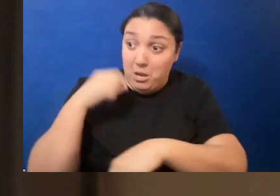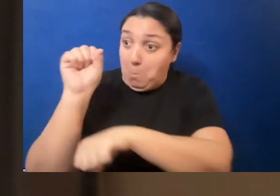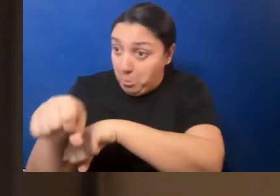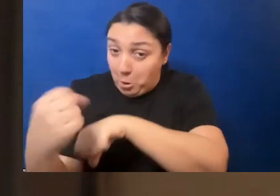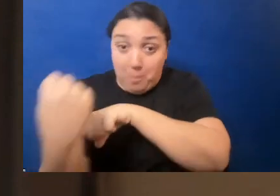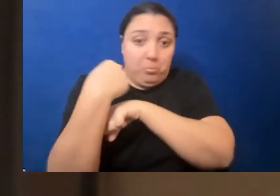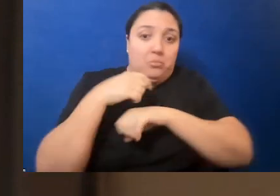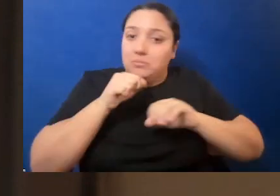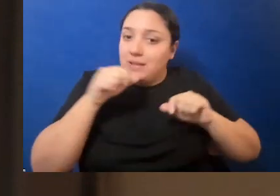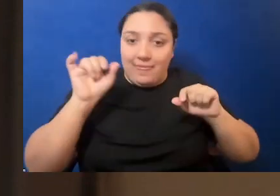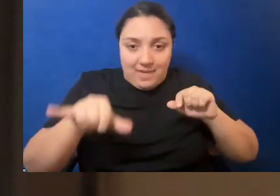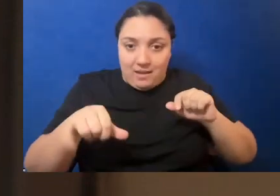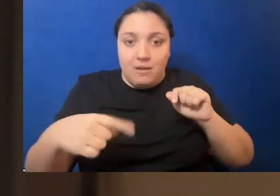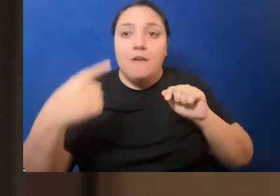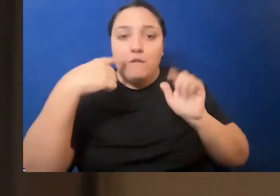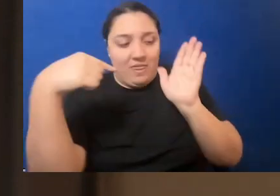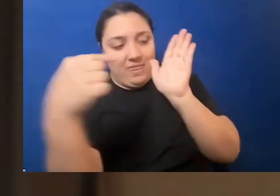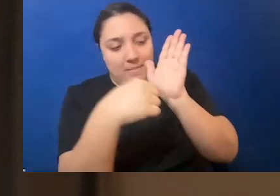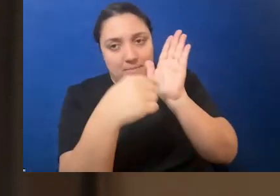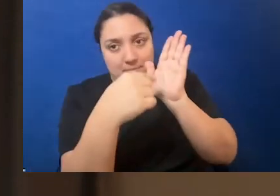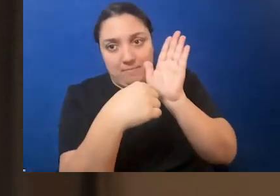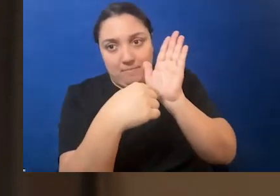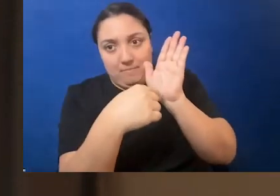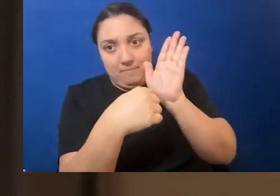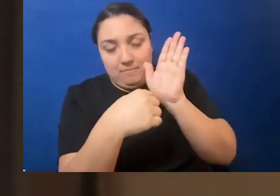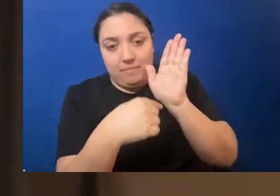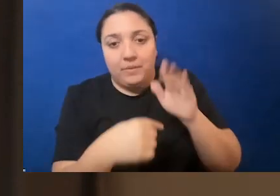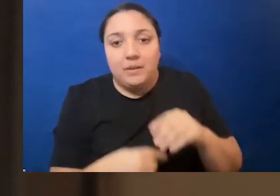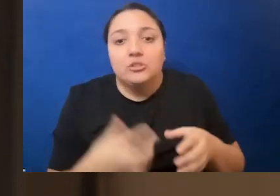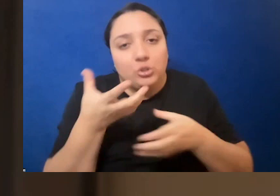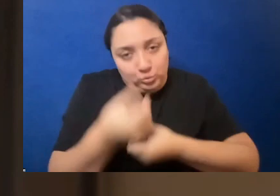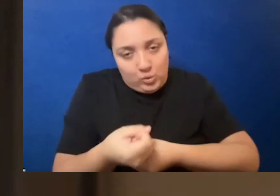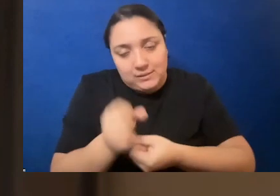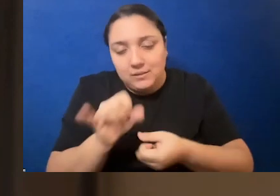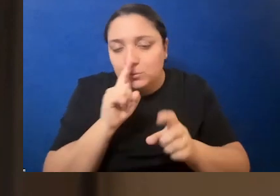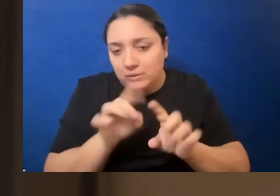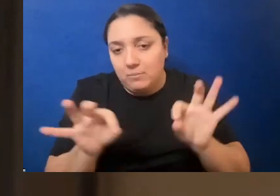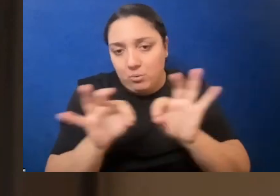WE WANT TO DO SOMETHING FOR THIS GUY OR GIRL HERE. YEAH, THE TRUST IS REALLY, REALLY IMPORTANT.